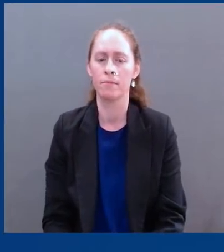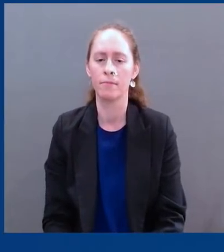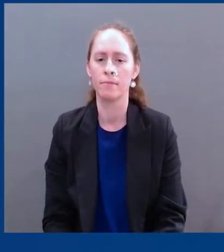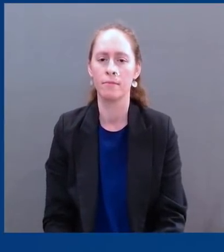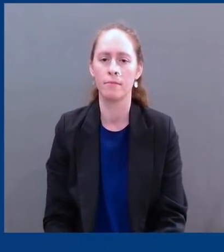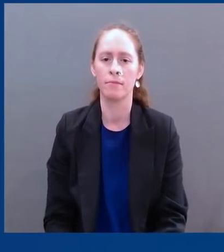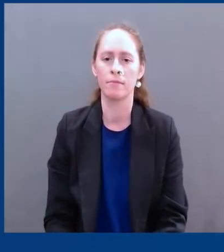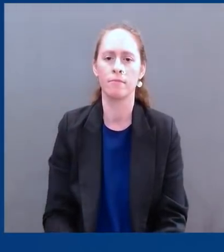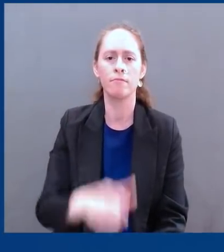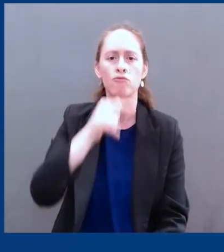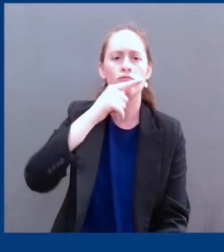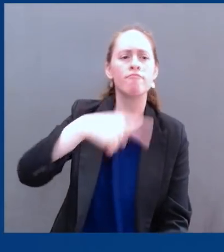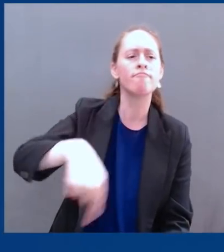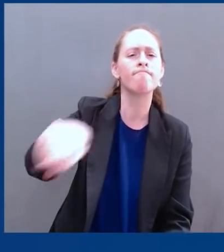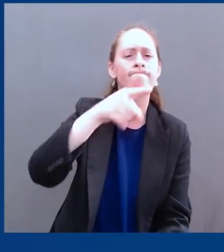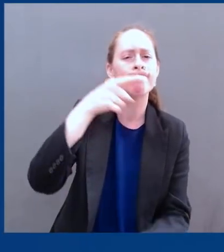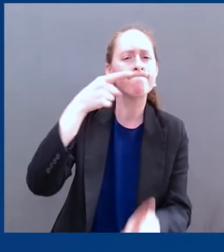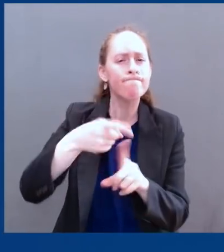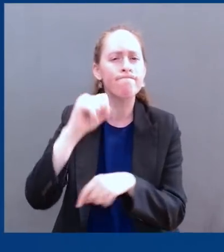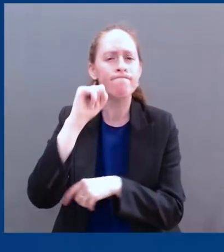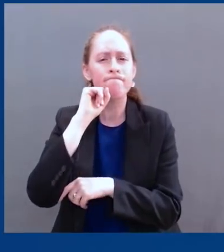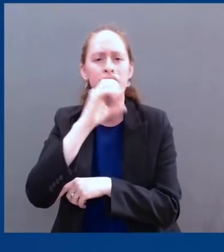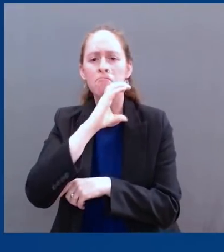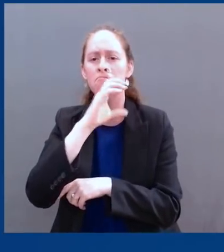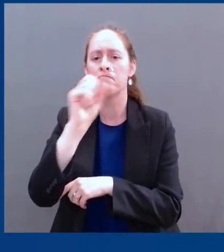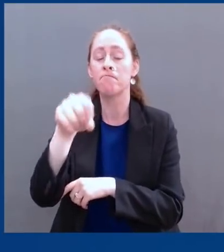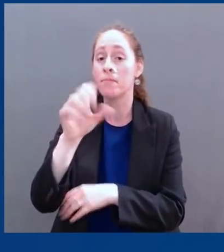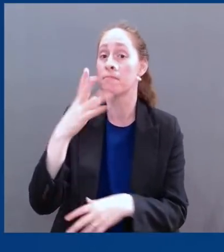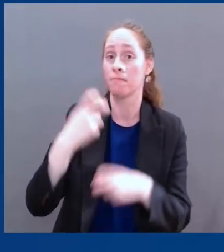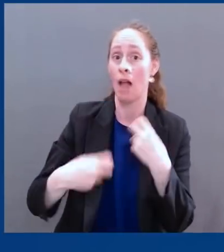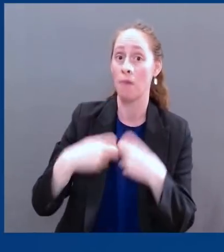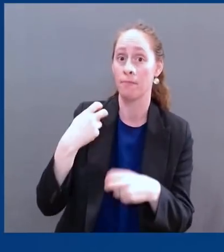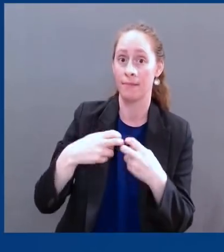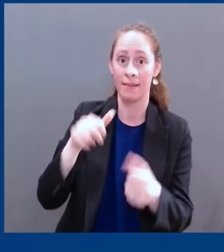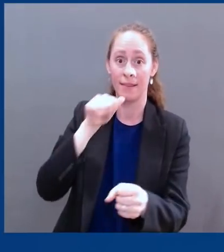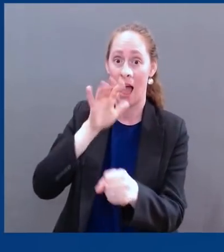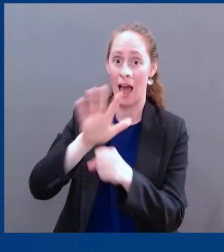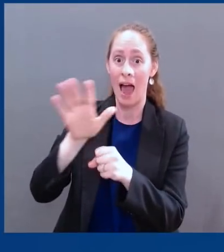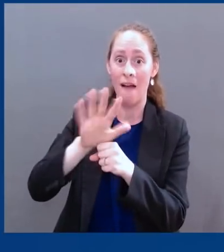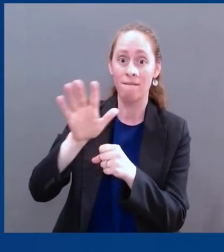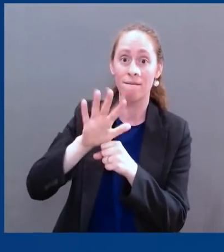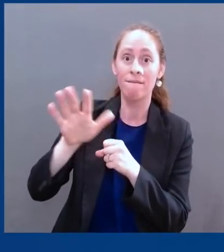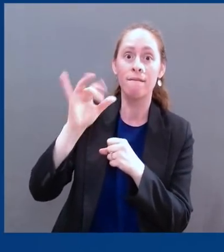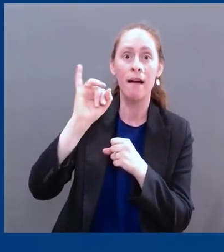Where we do not have sufficient doses is later in the year if there's a --